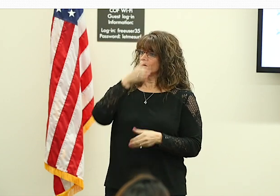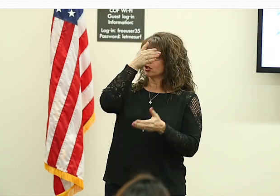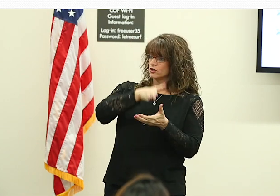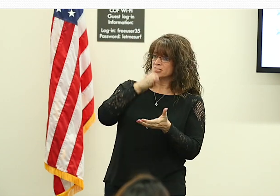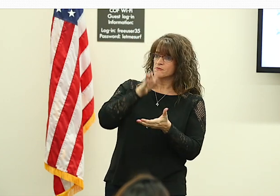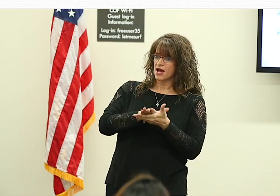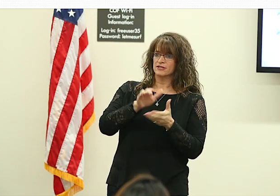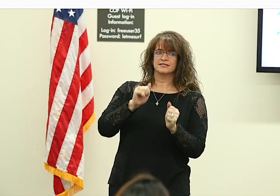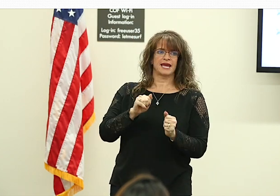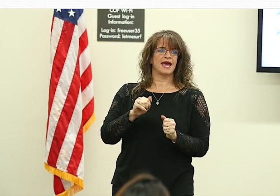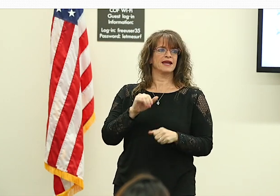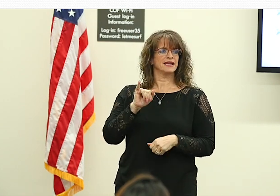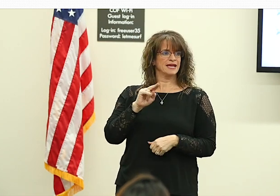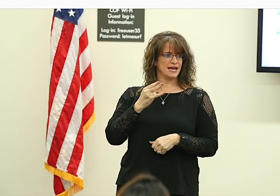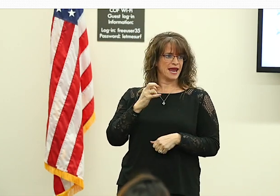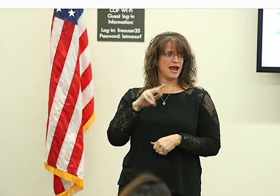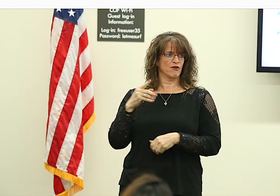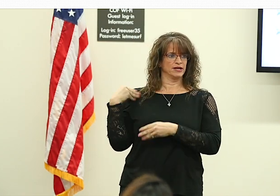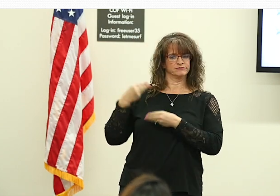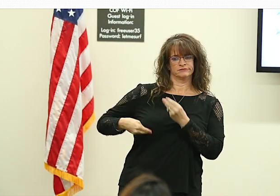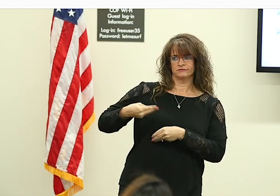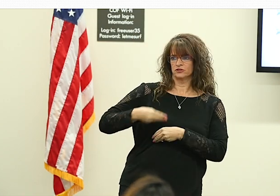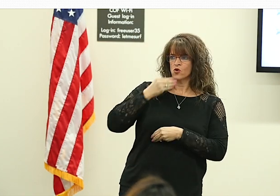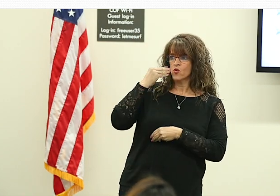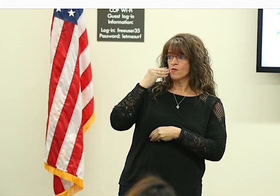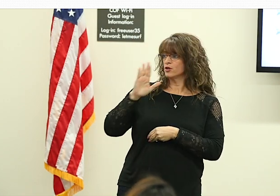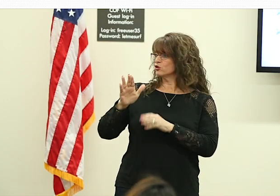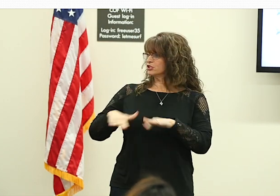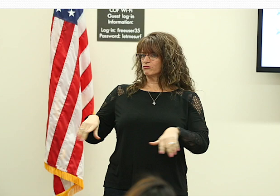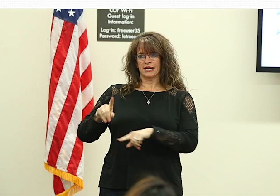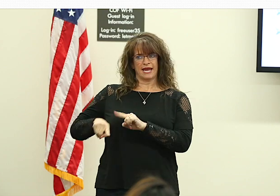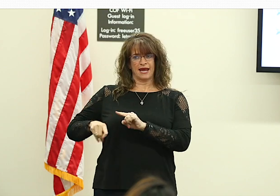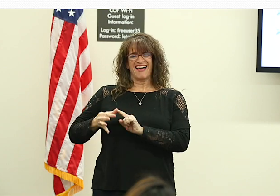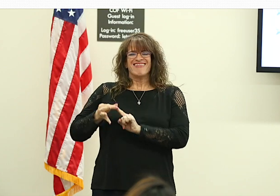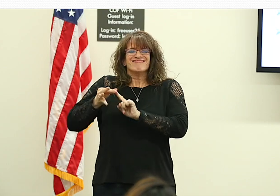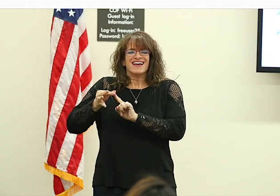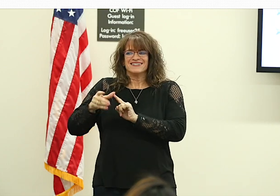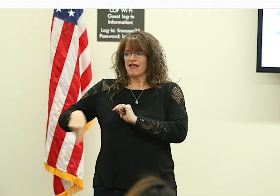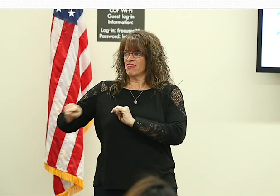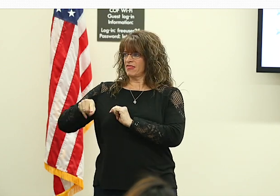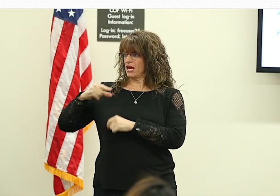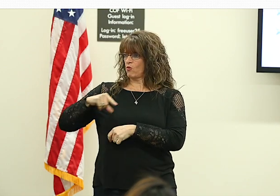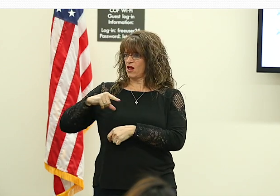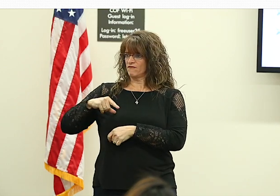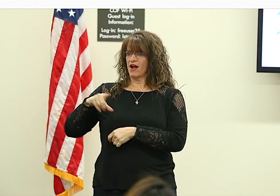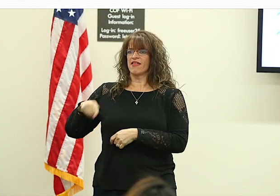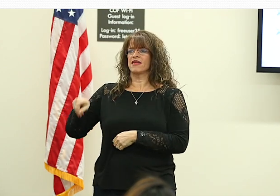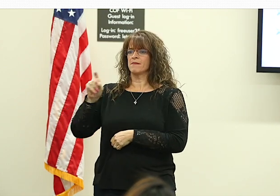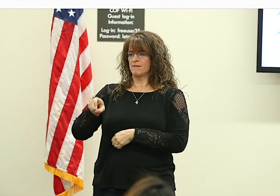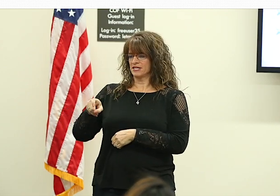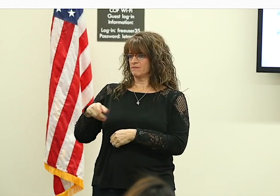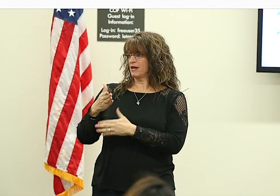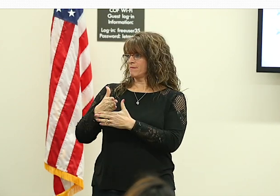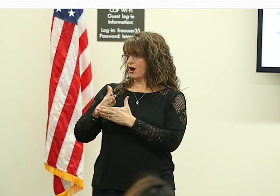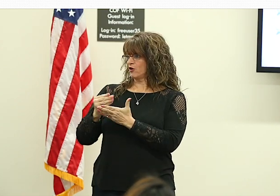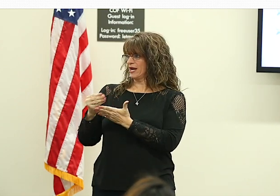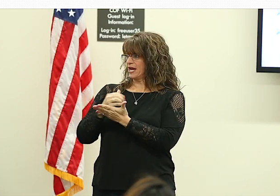Your children cannot. Unless they qualify, unless they are also moderate-income and will live in the home.